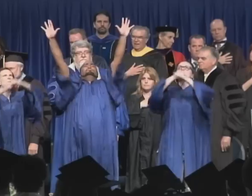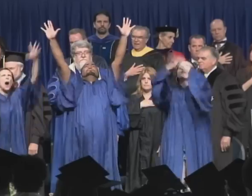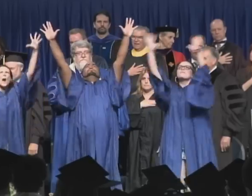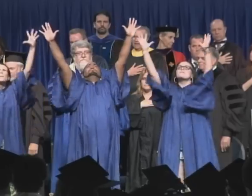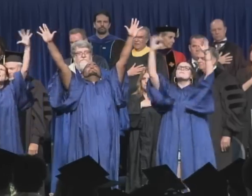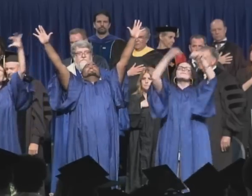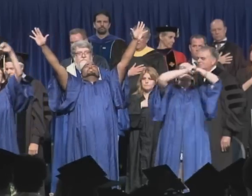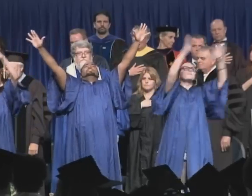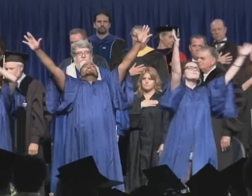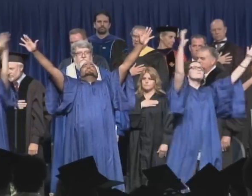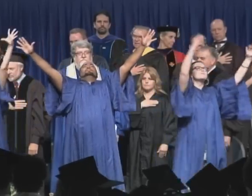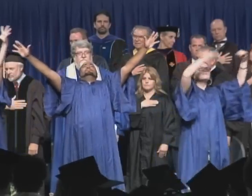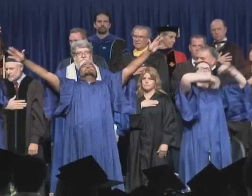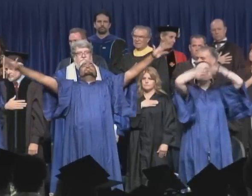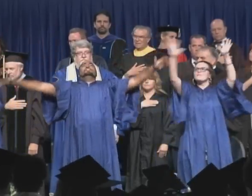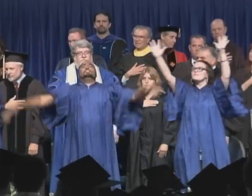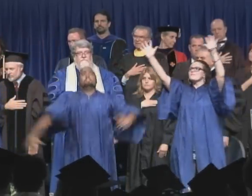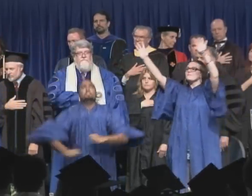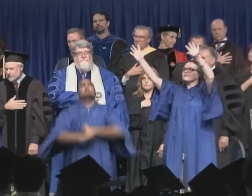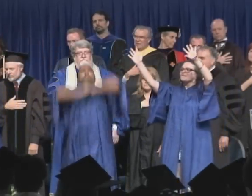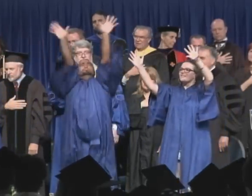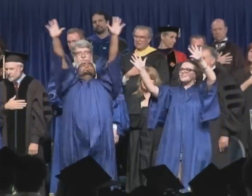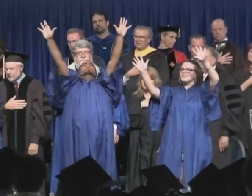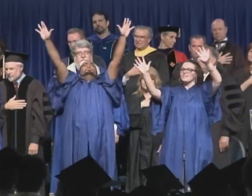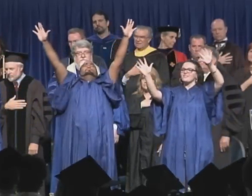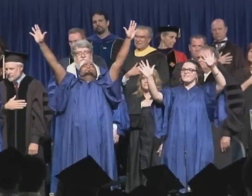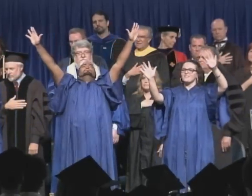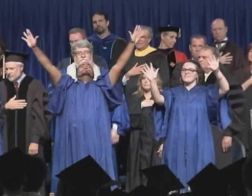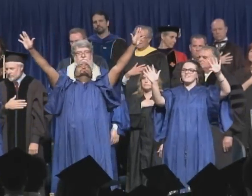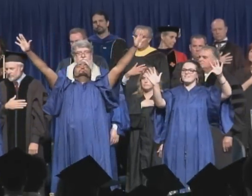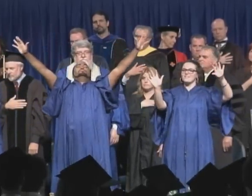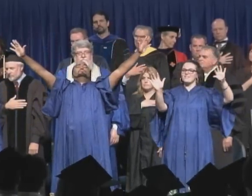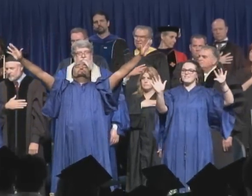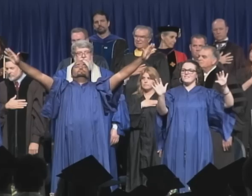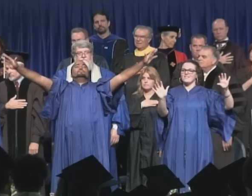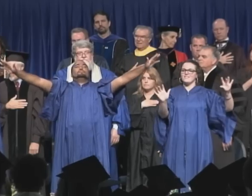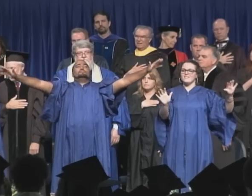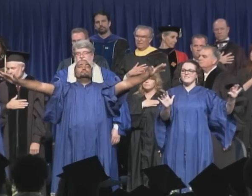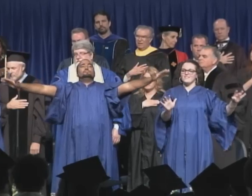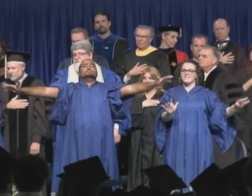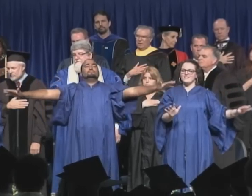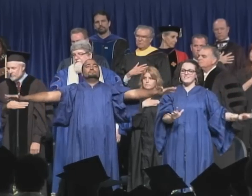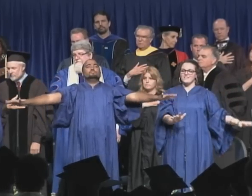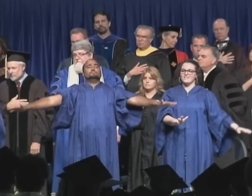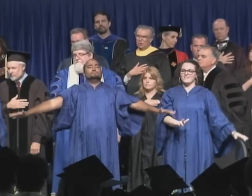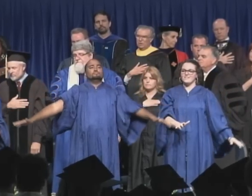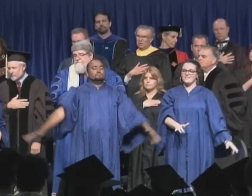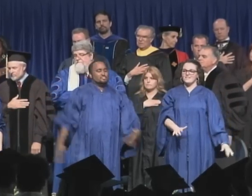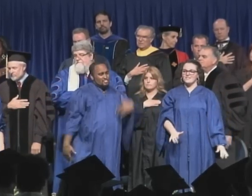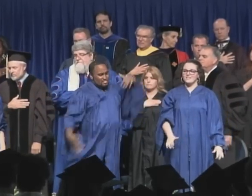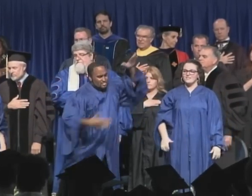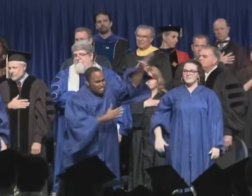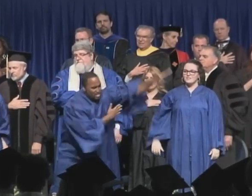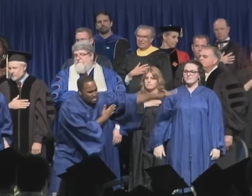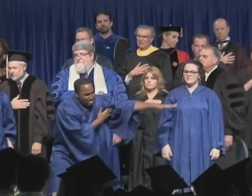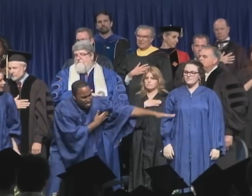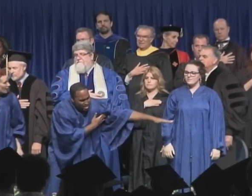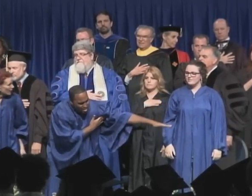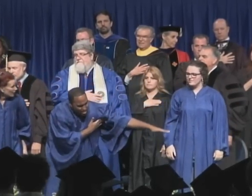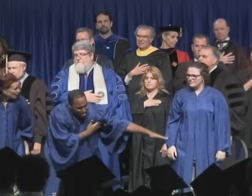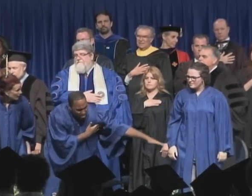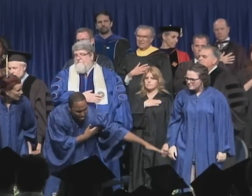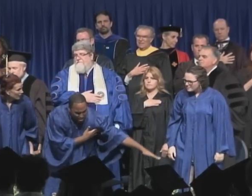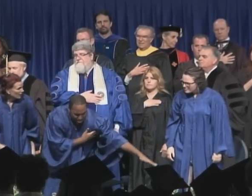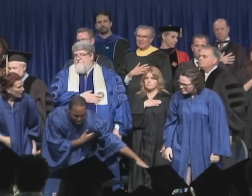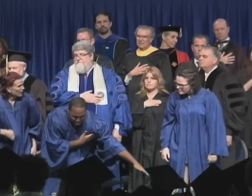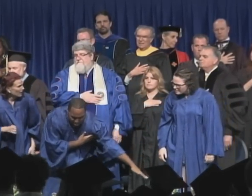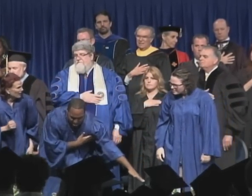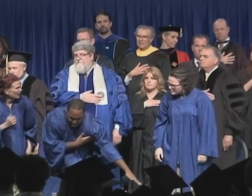And the rockets' red glare, the bombs bursting in air